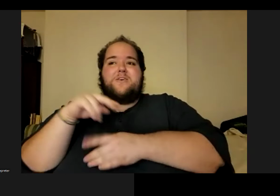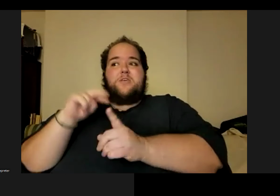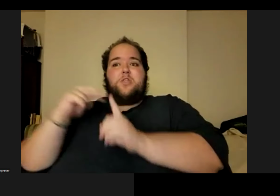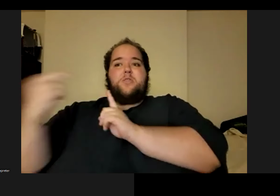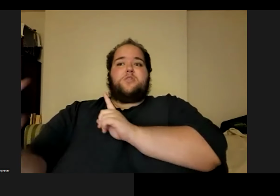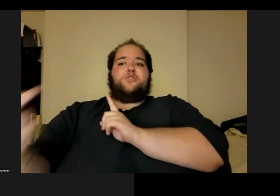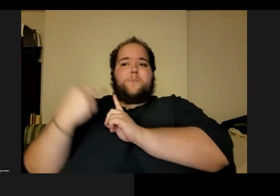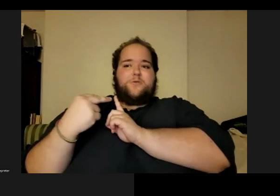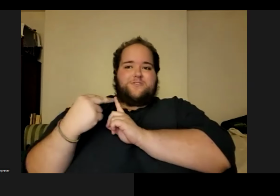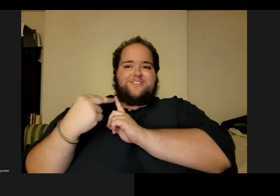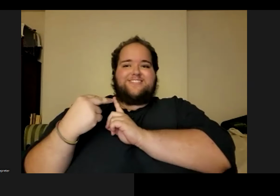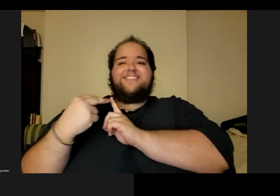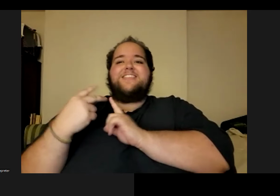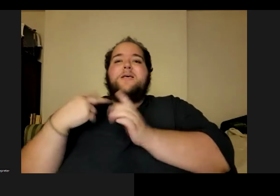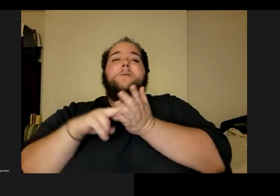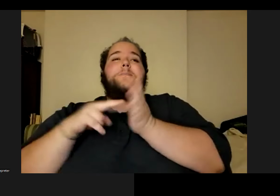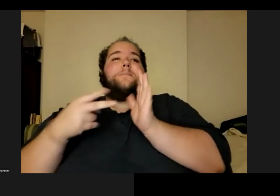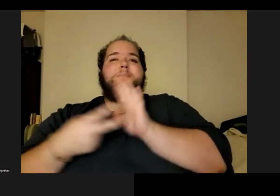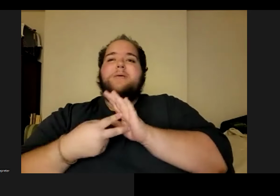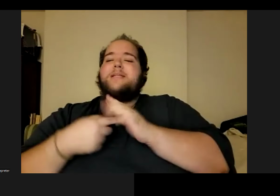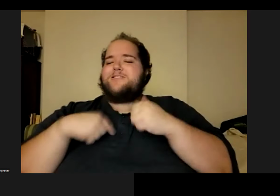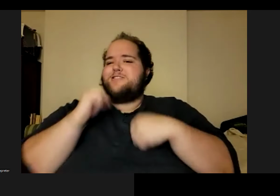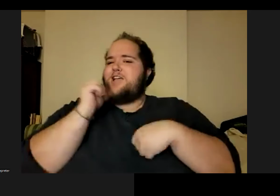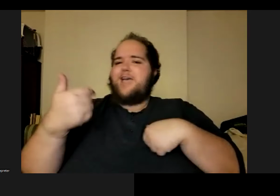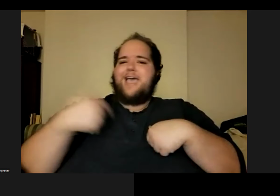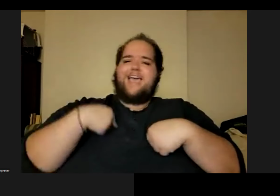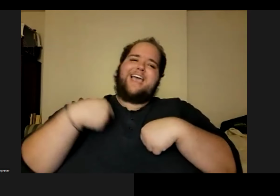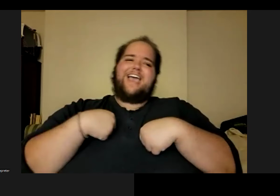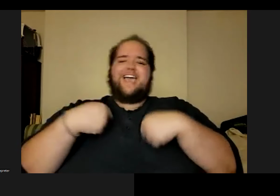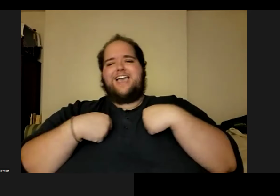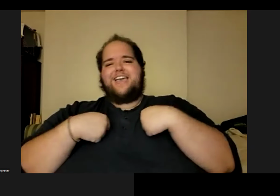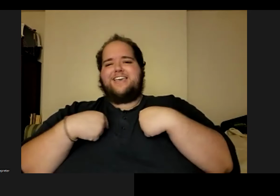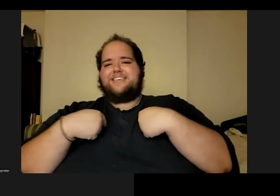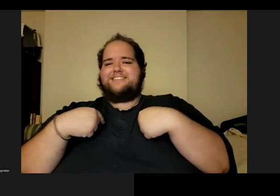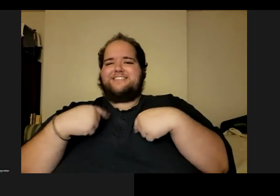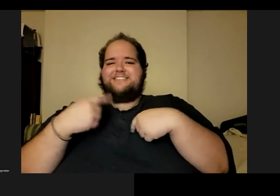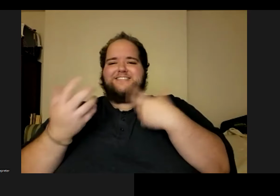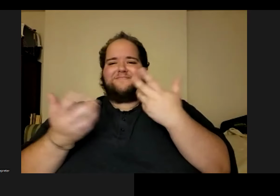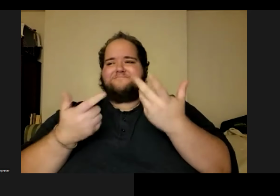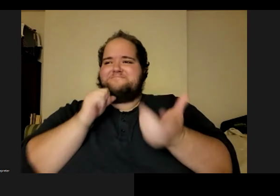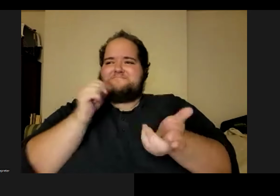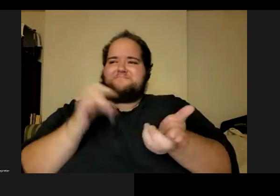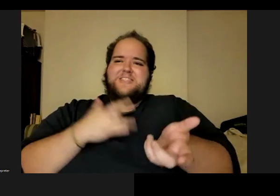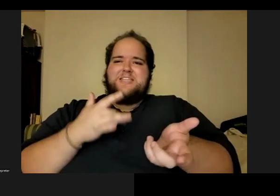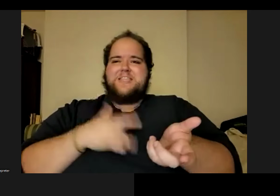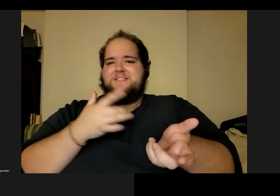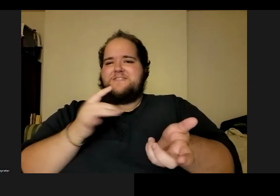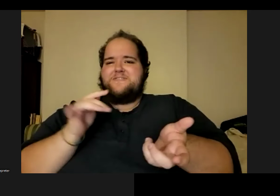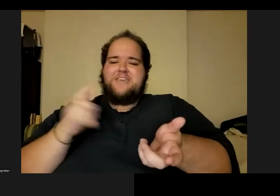Because that way you're not… It doesn't feel as braggy. It's not bragging